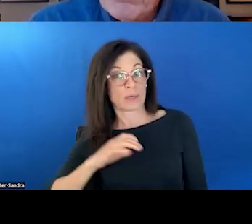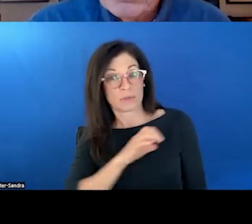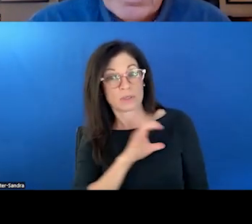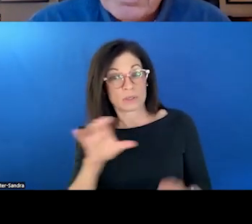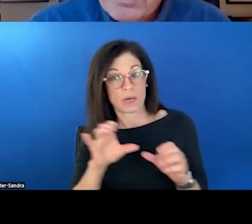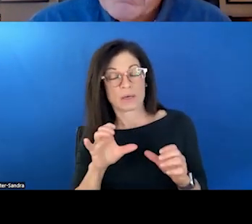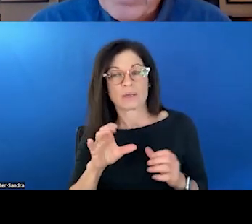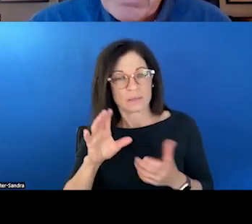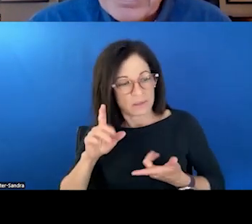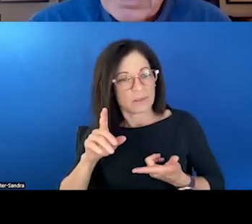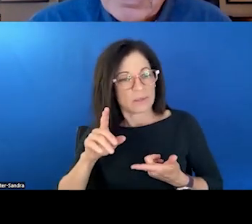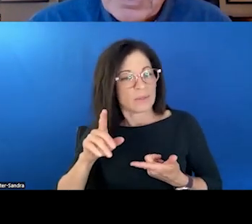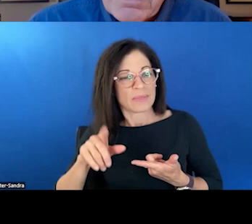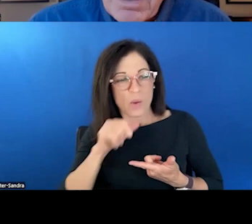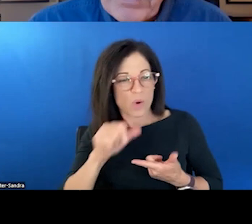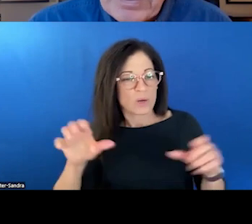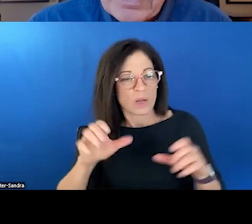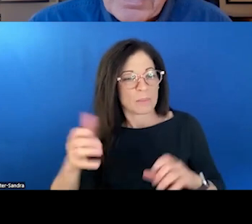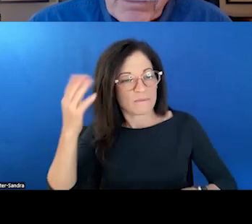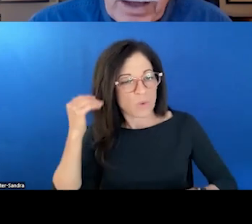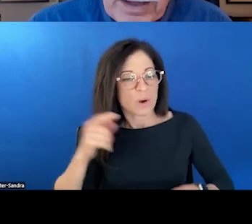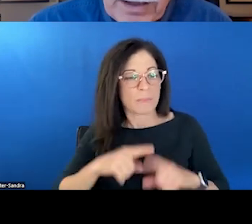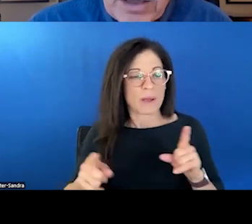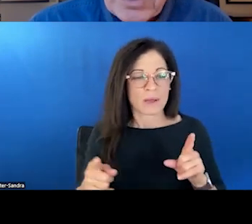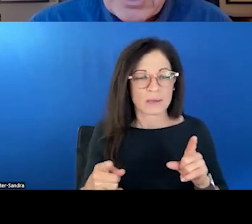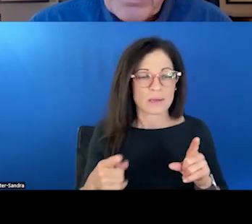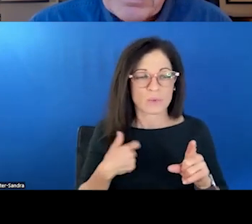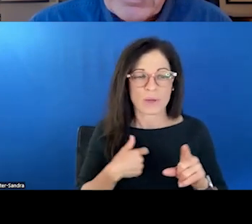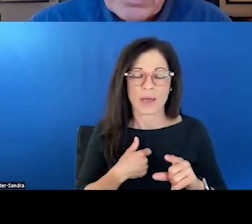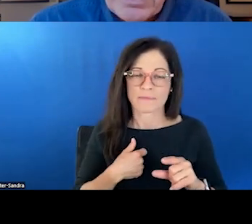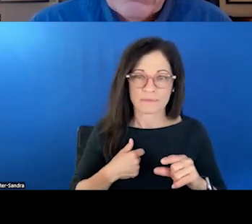THEY WERE NOT DONE BECAUSE OF A NATIONAL EXPECTATION.